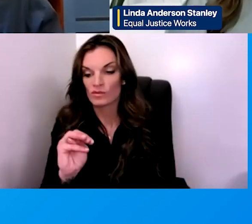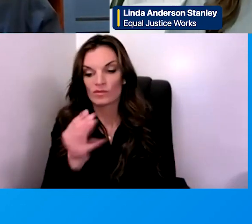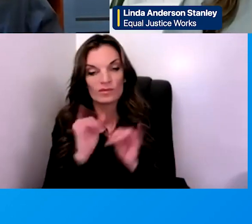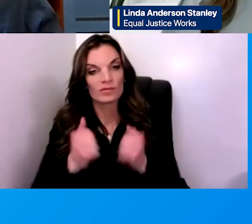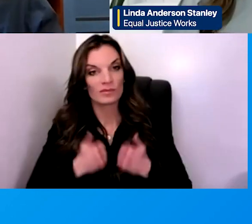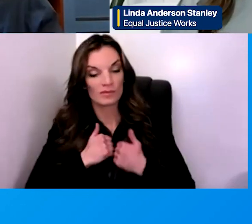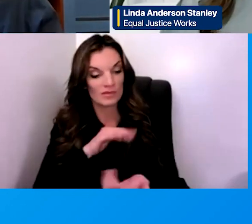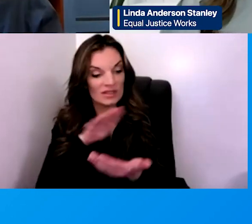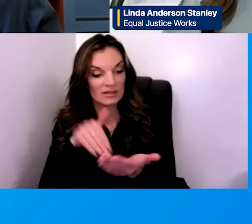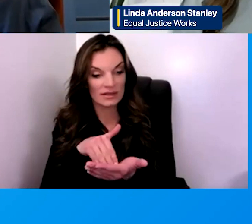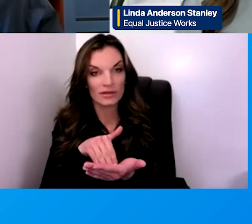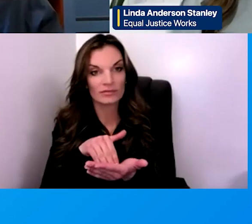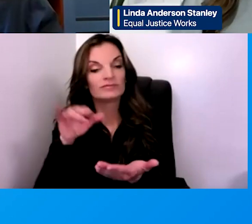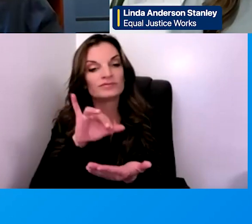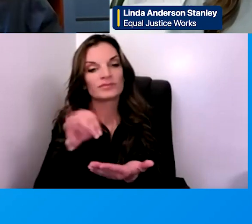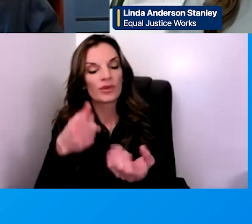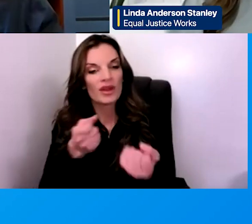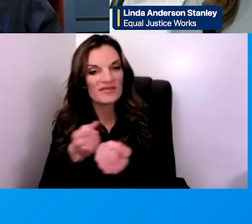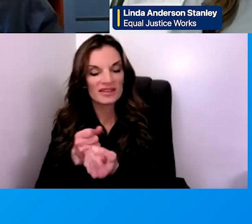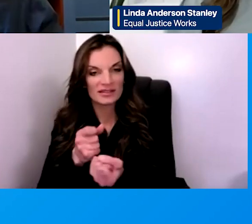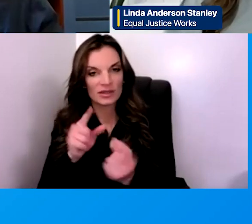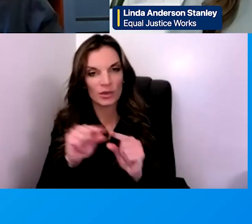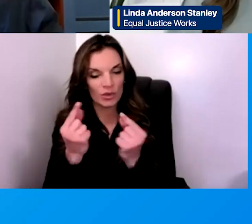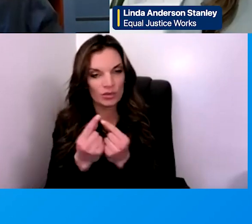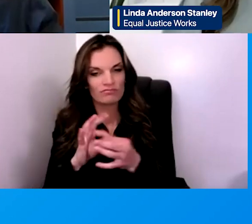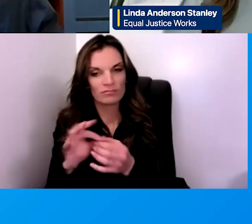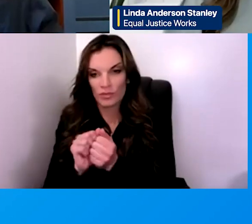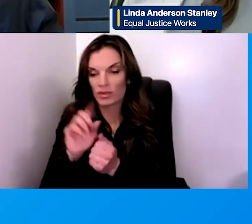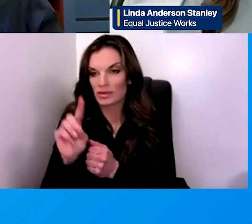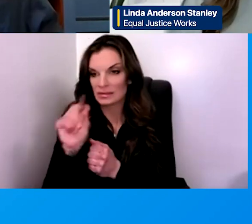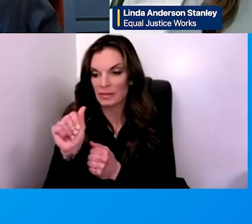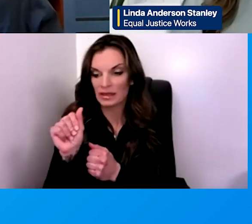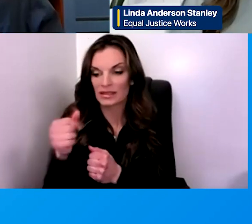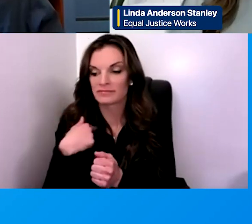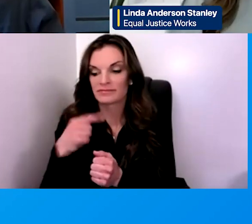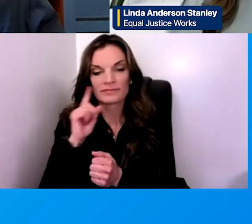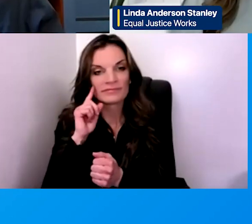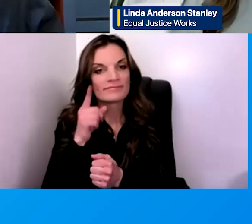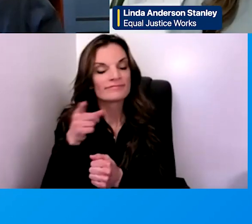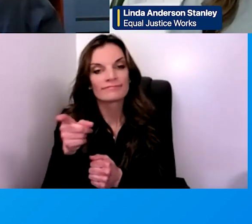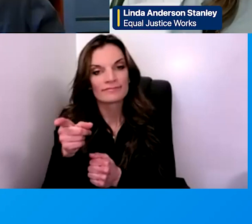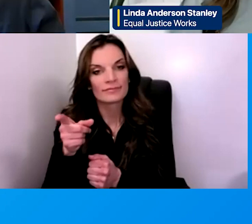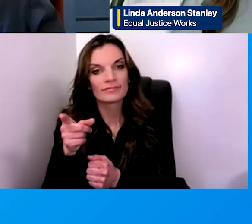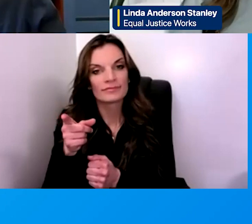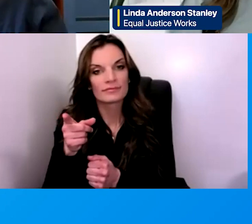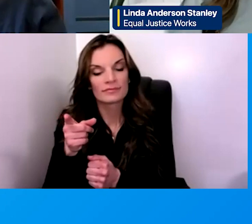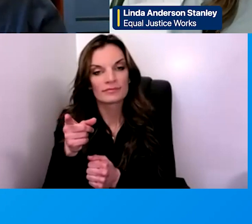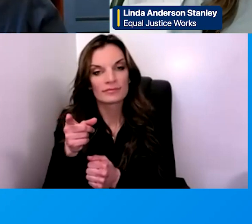some other advocacy groups for people with disabilities that they were unable to get the